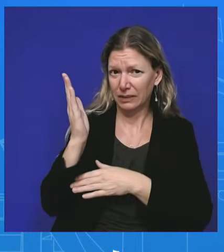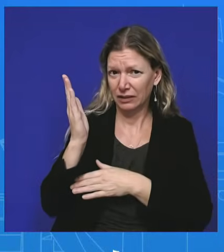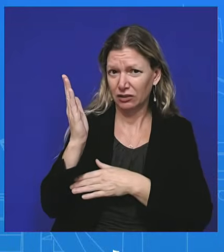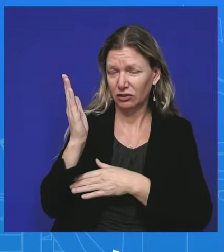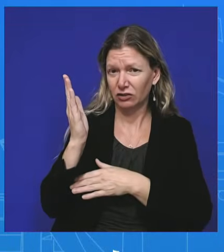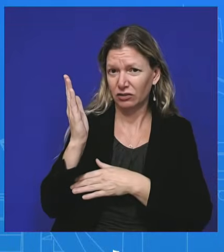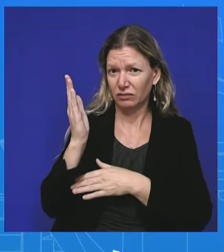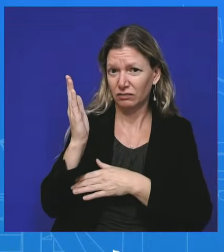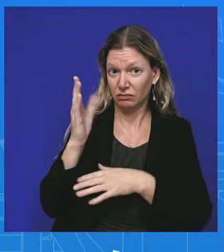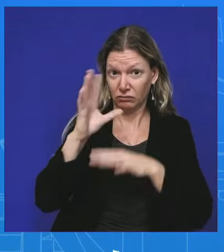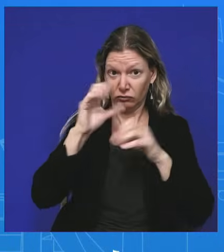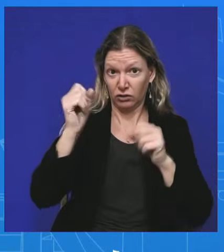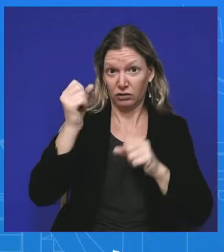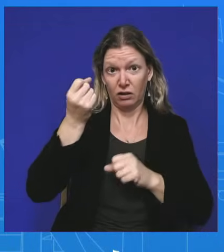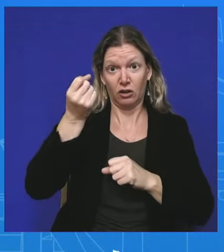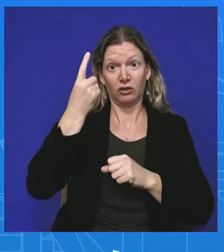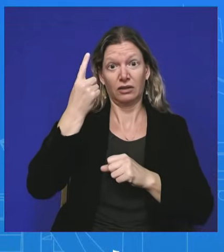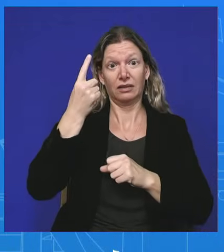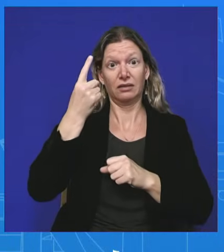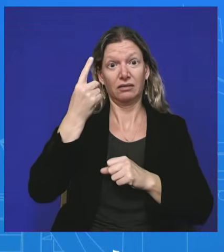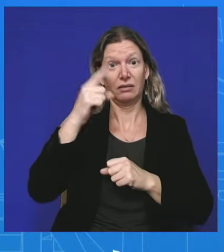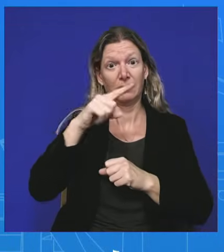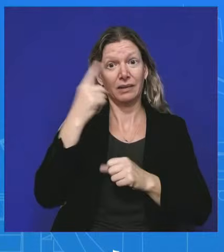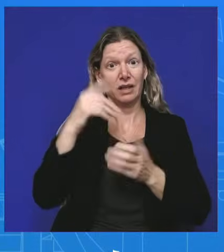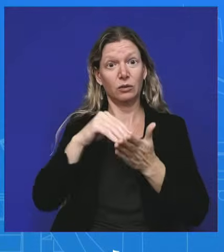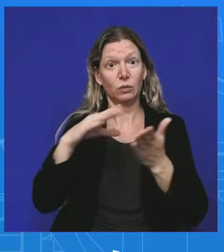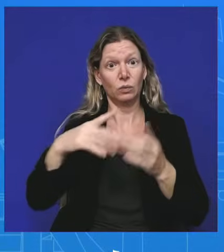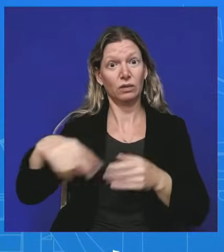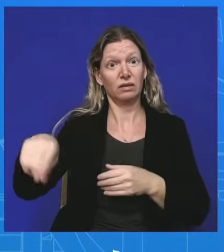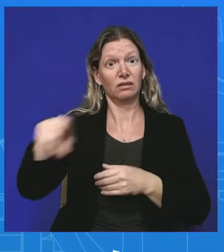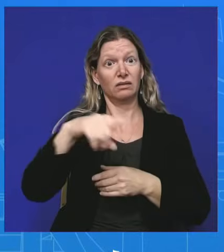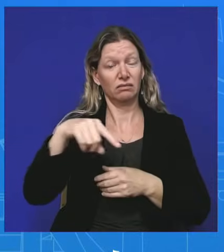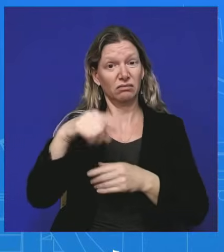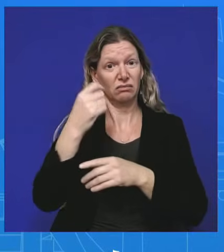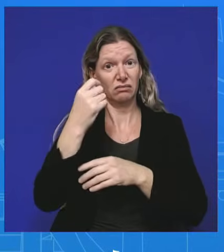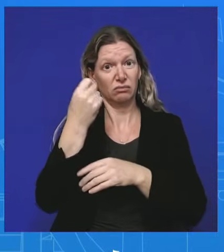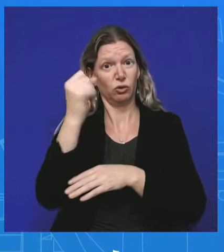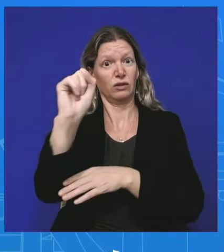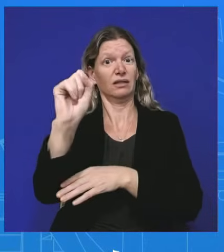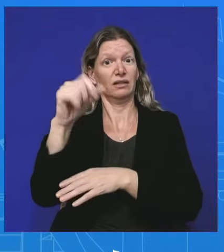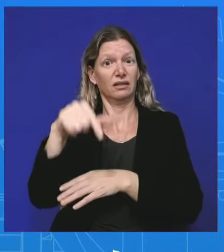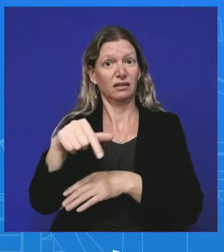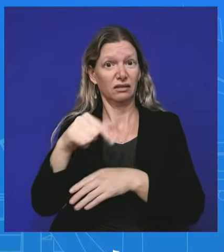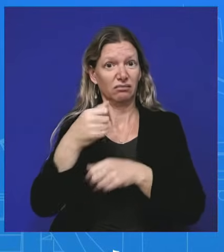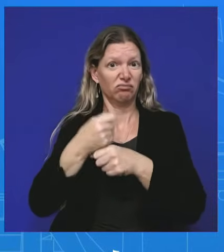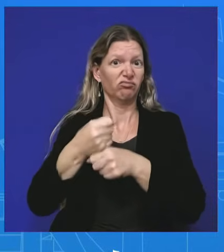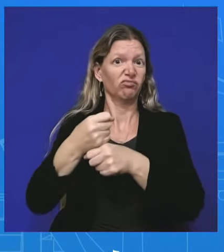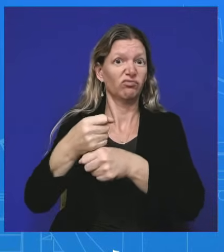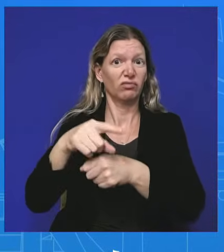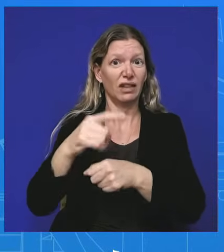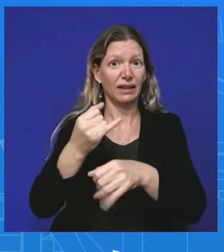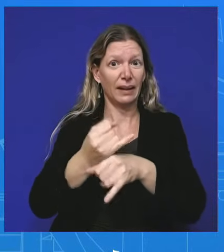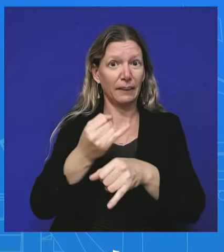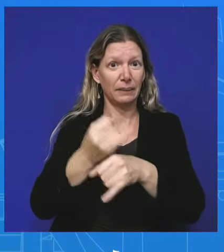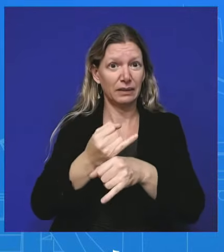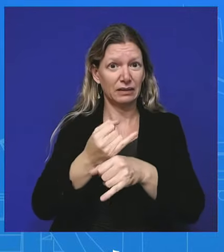might see a parallel of their experience of injustice between themselves and the Palestinians? Has he received input about this?